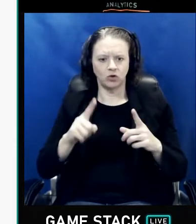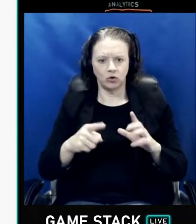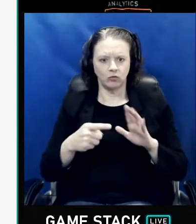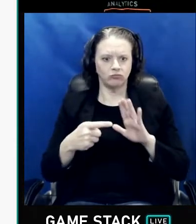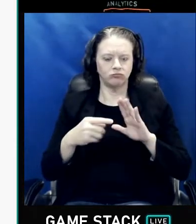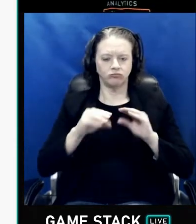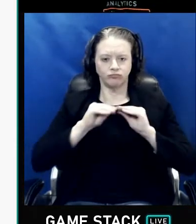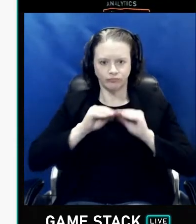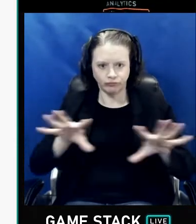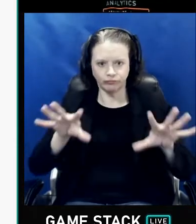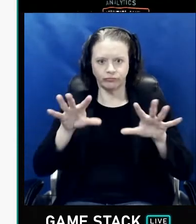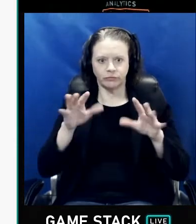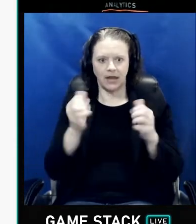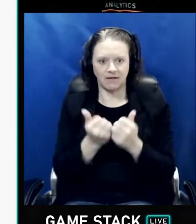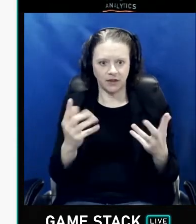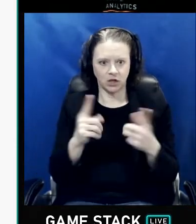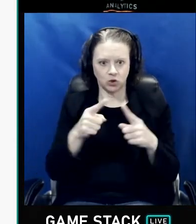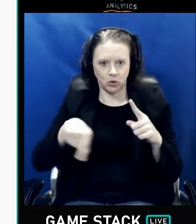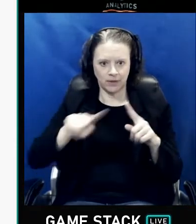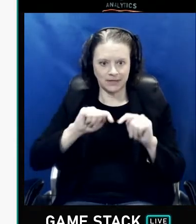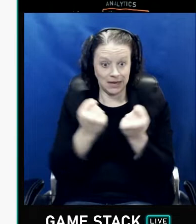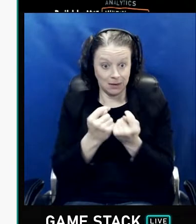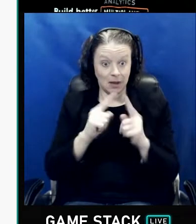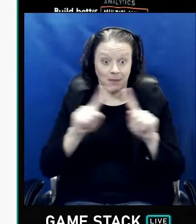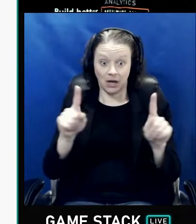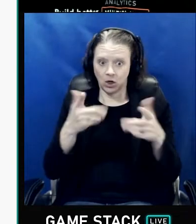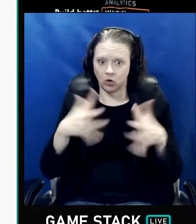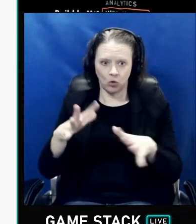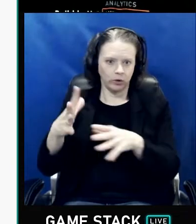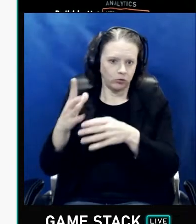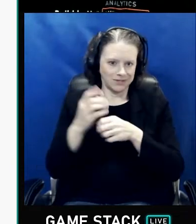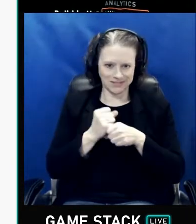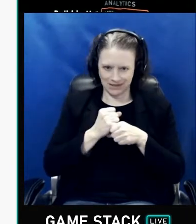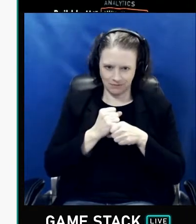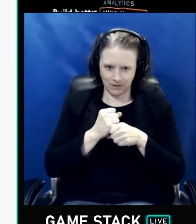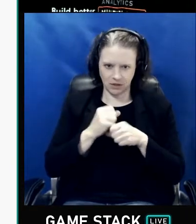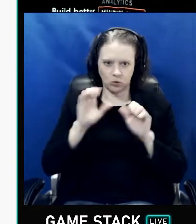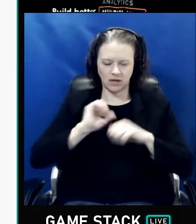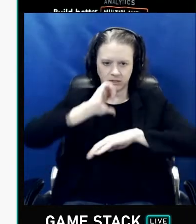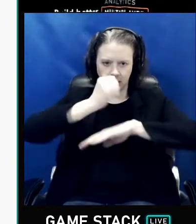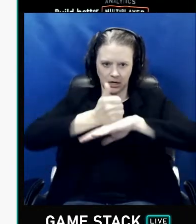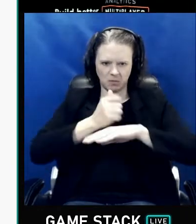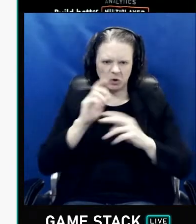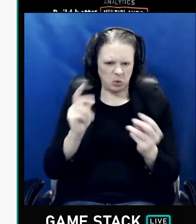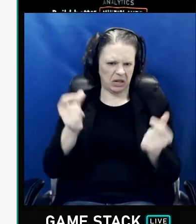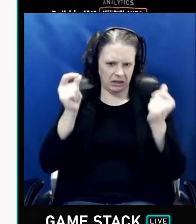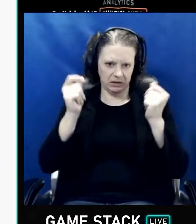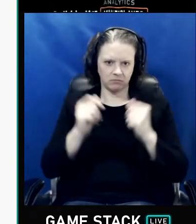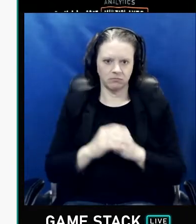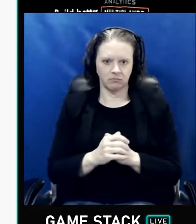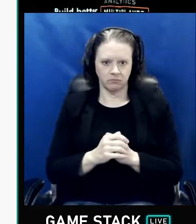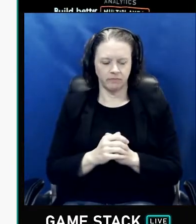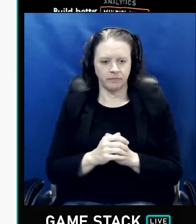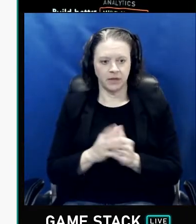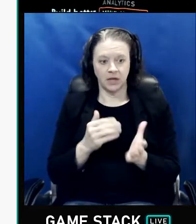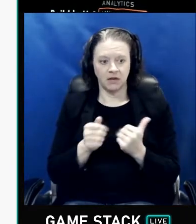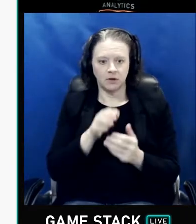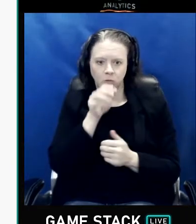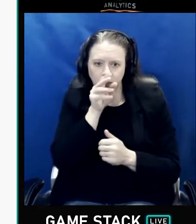but you don't actually want to either receive it. You can actually set that up fairly quickly. And even Whisper. Perhaps you're in a group and you